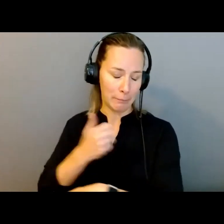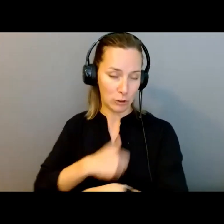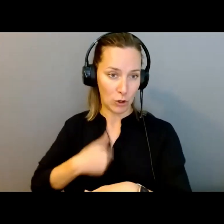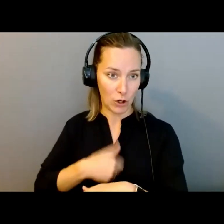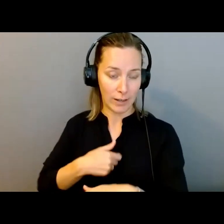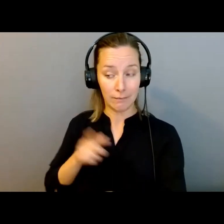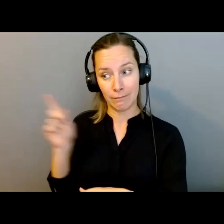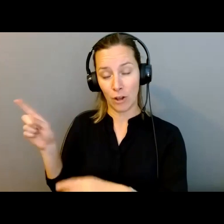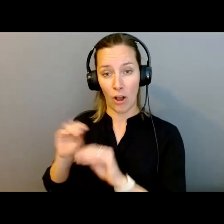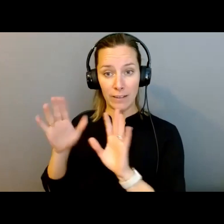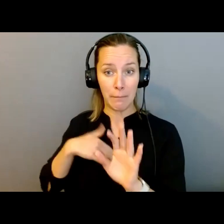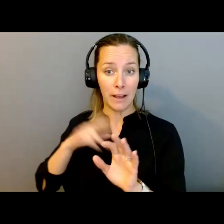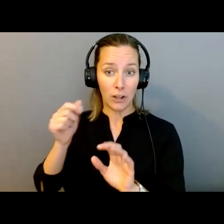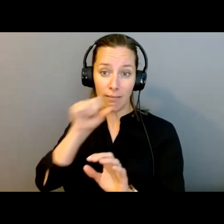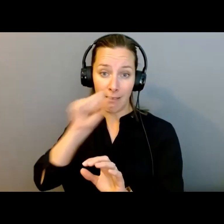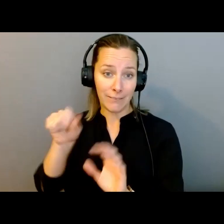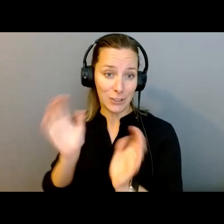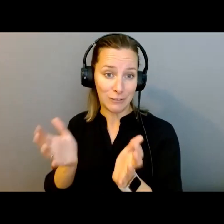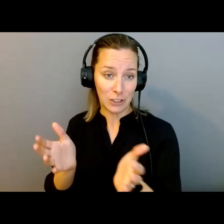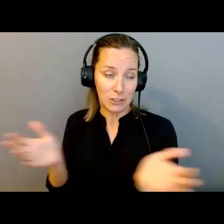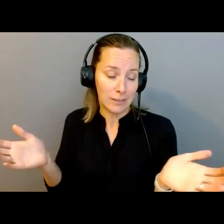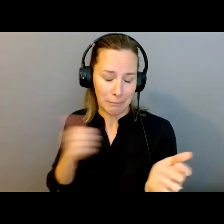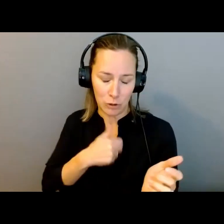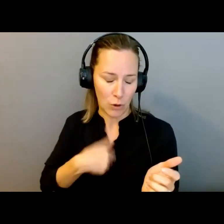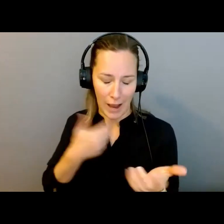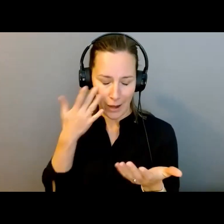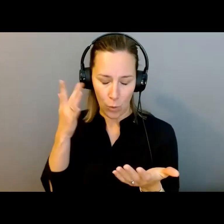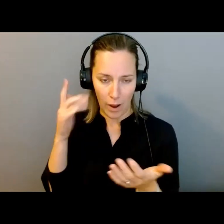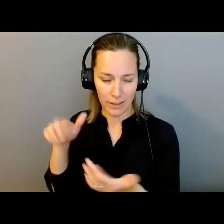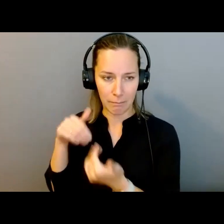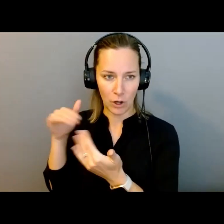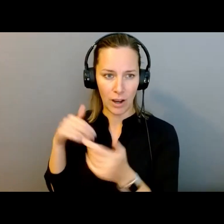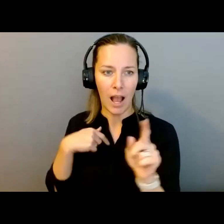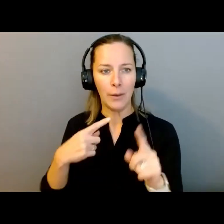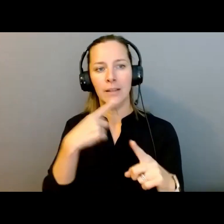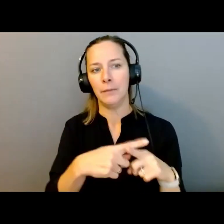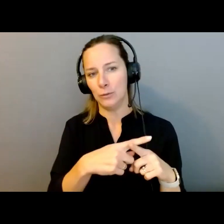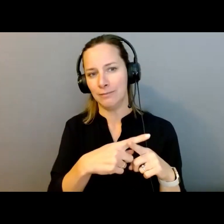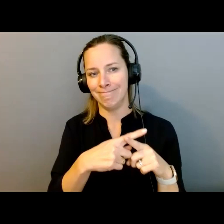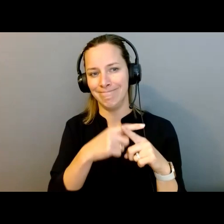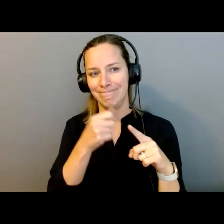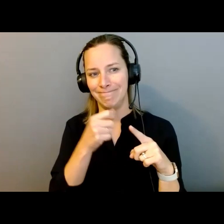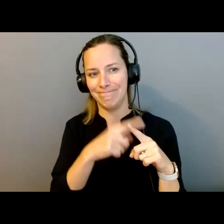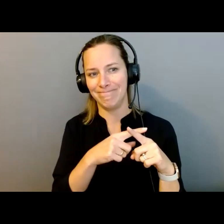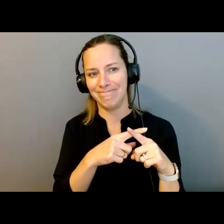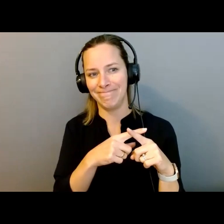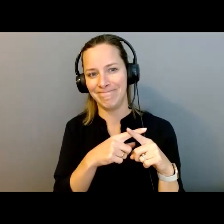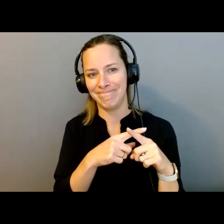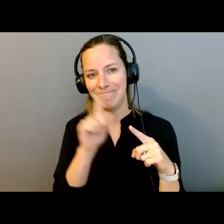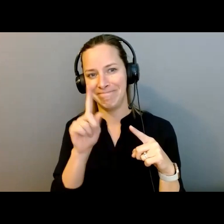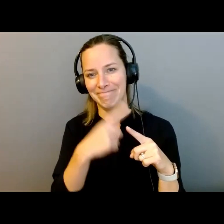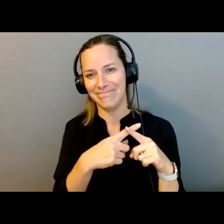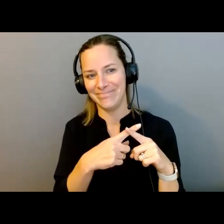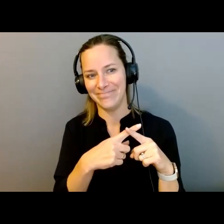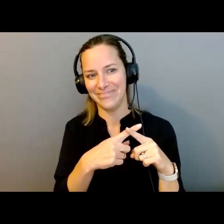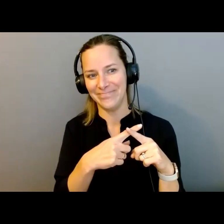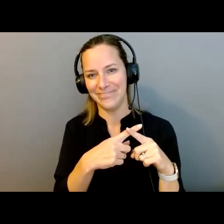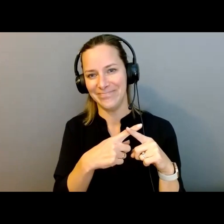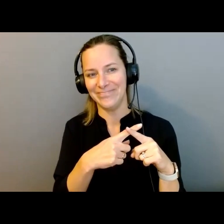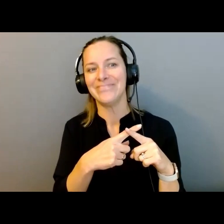conversation. But, I think – Sorry, let me just…. >> DR. JEN RINALDI: That's bound